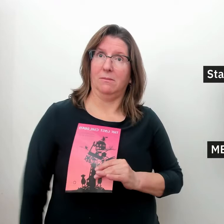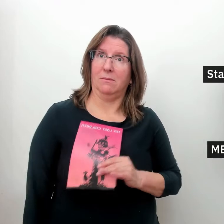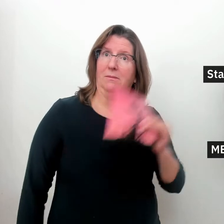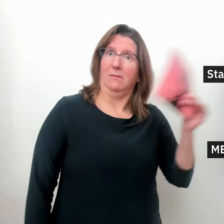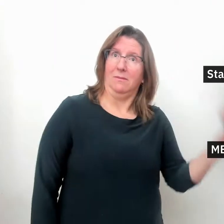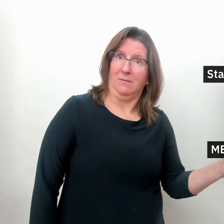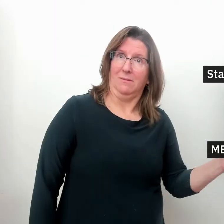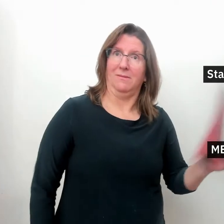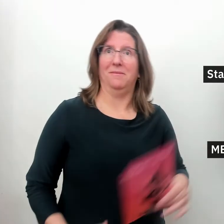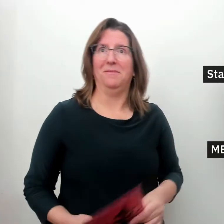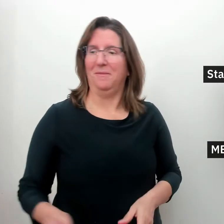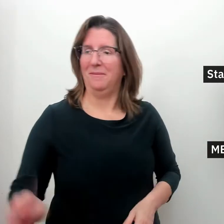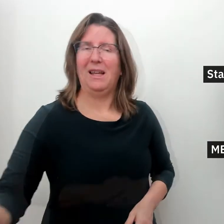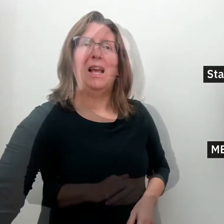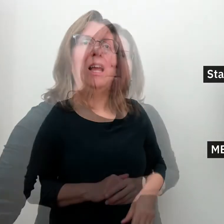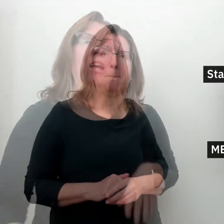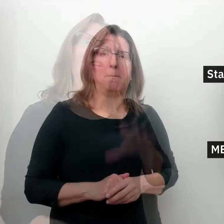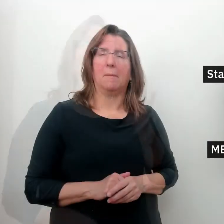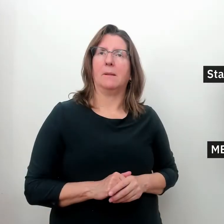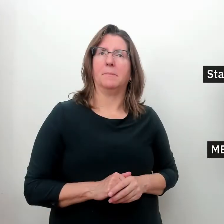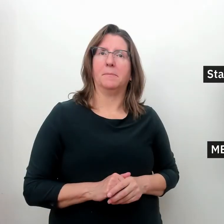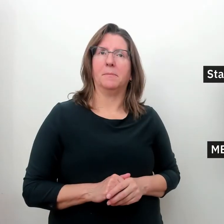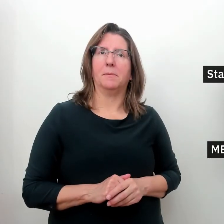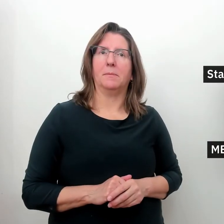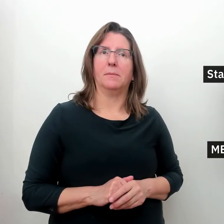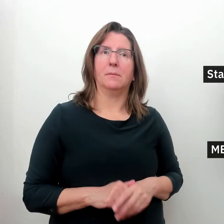I'm giving it to a third person. {Notice the movement me-to-IX)